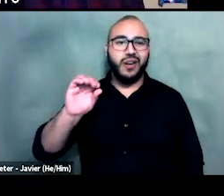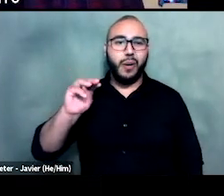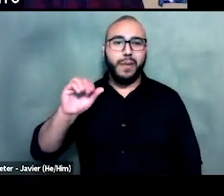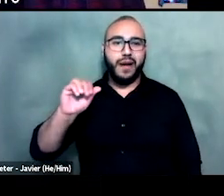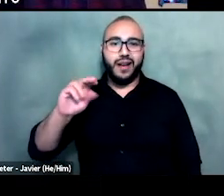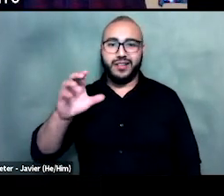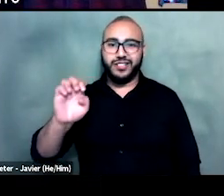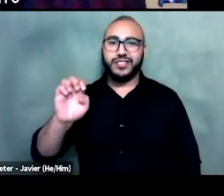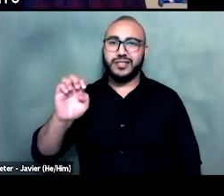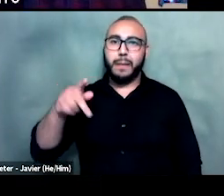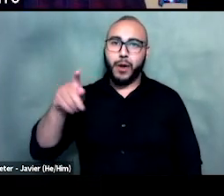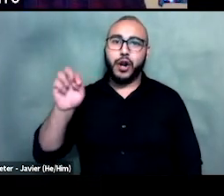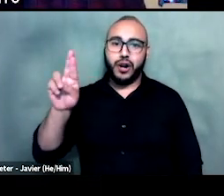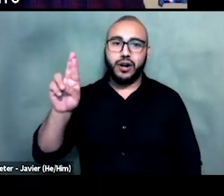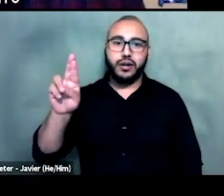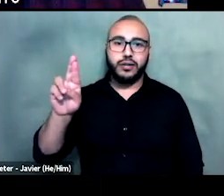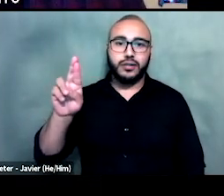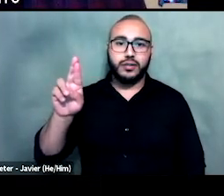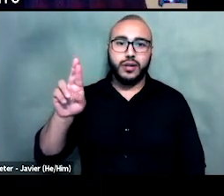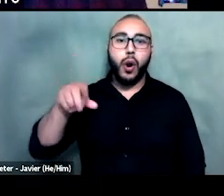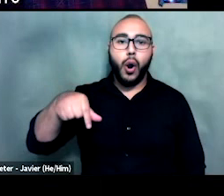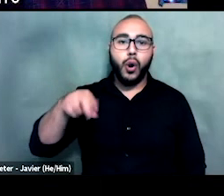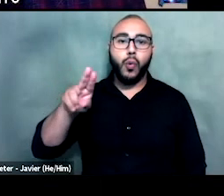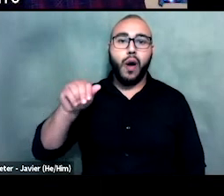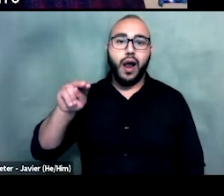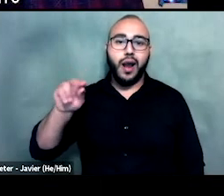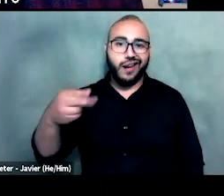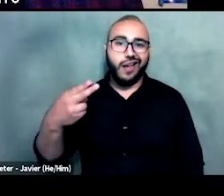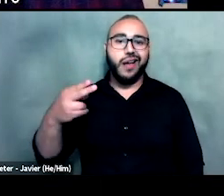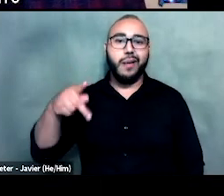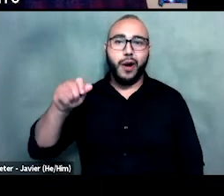staunch defender of Comanche rights, Comanche territory, Comanche are some of the toughest